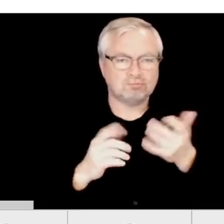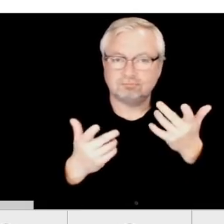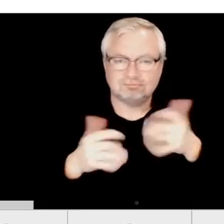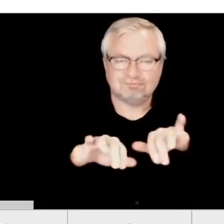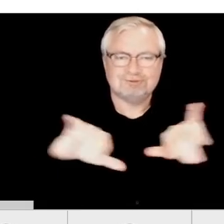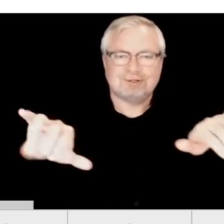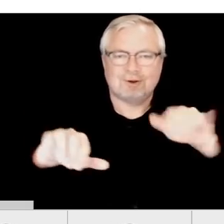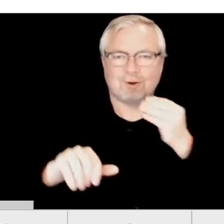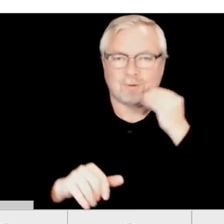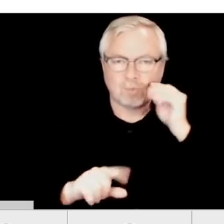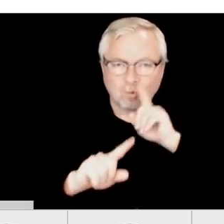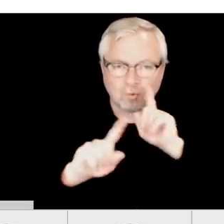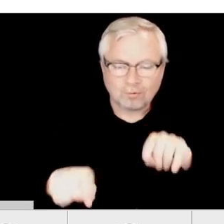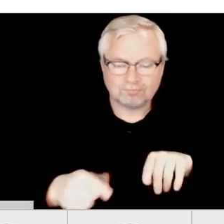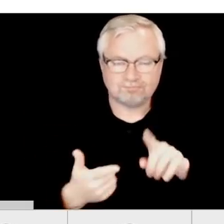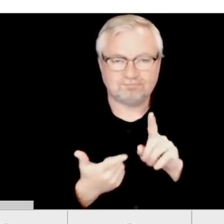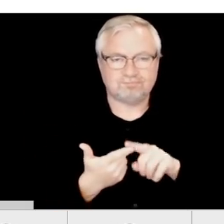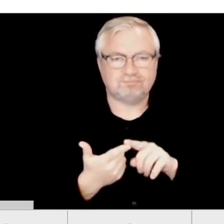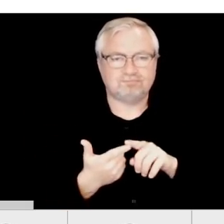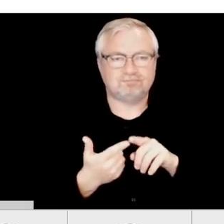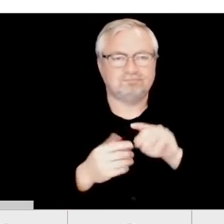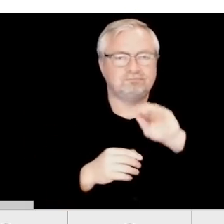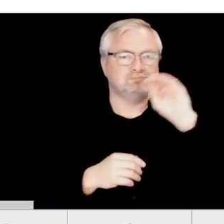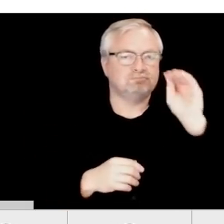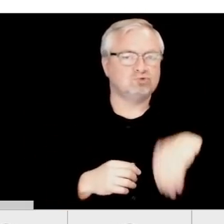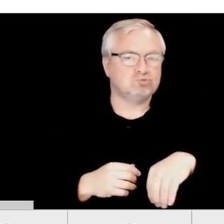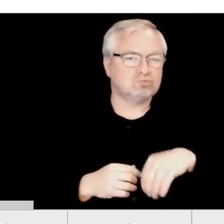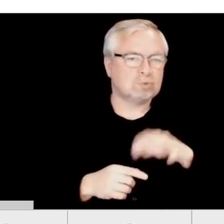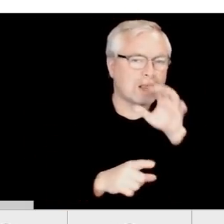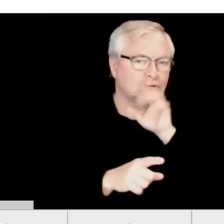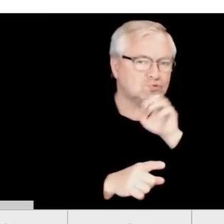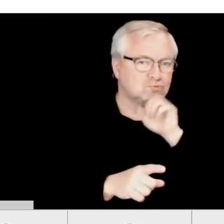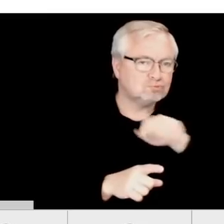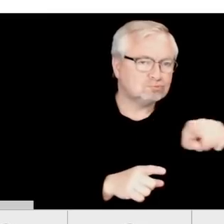and the proportion of elderly individuals who are dying at home as